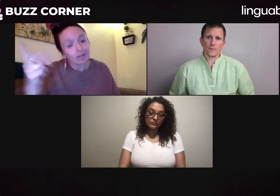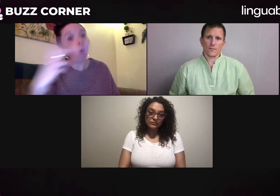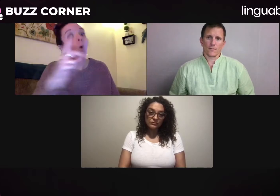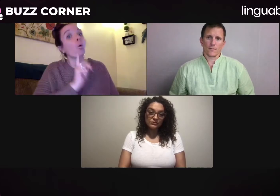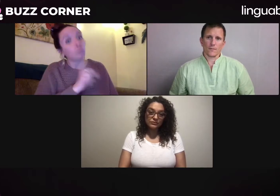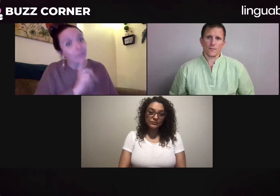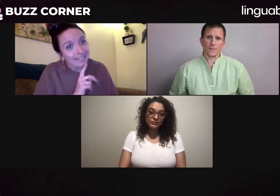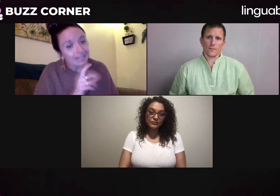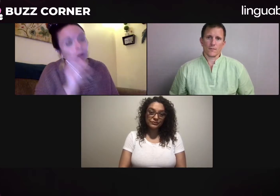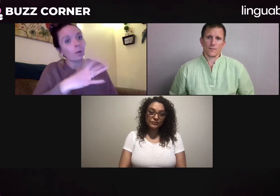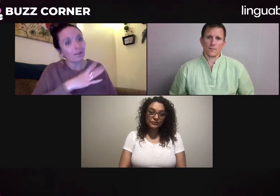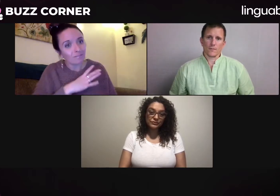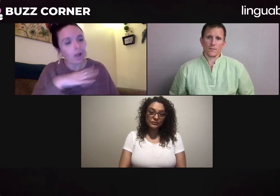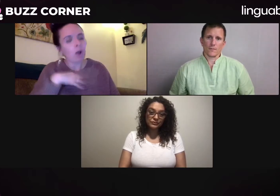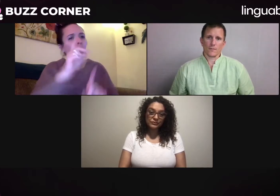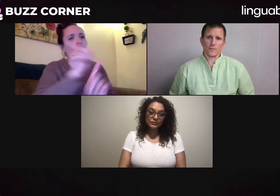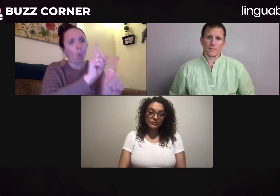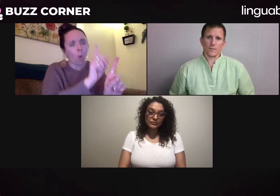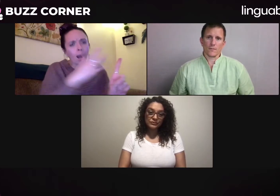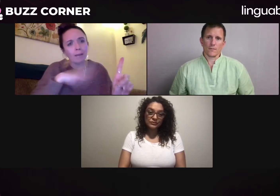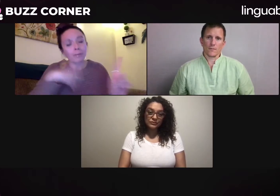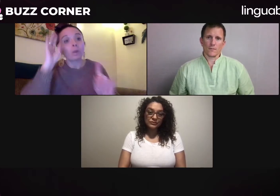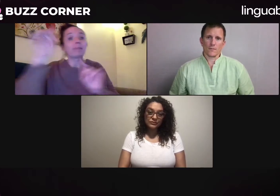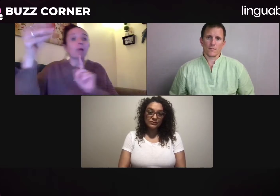and I need an interpreter